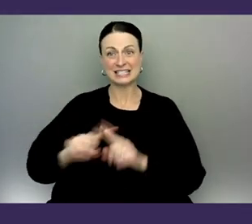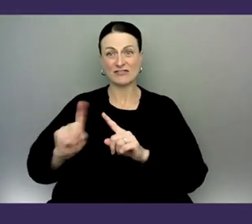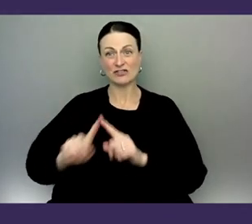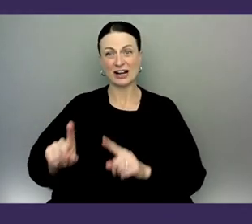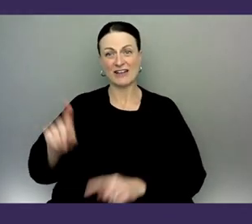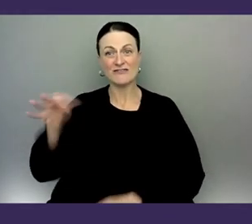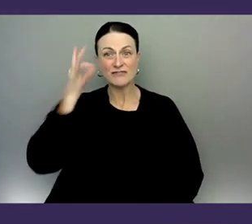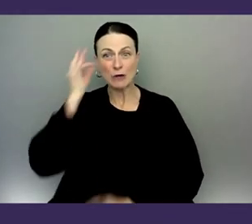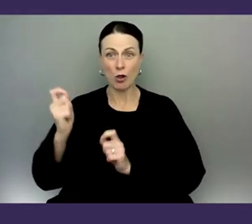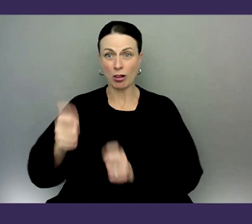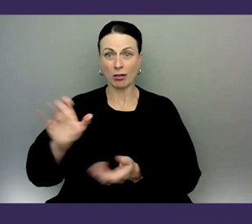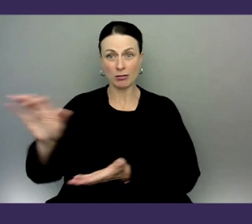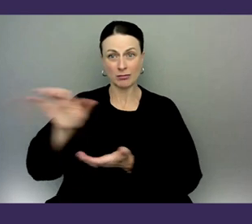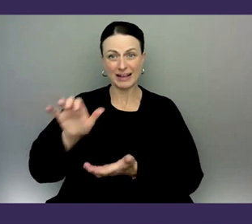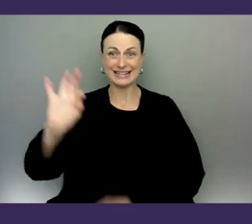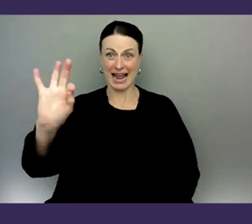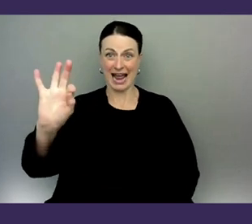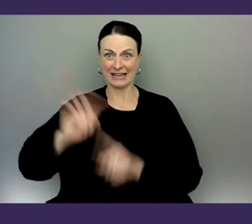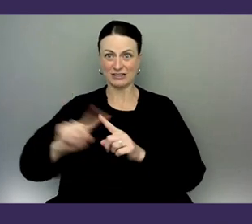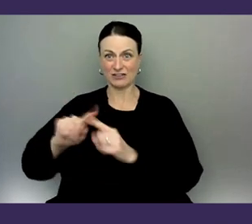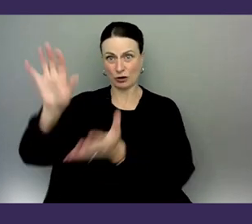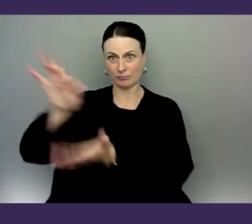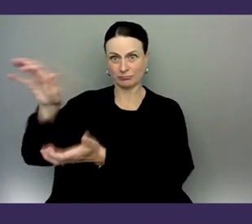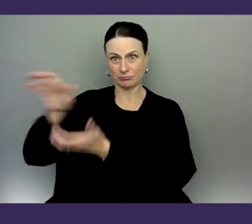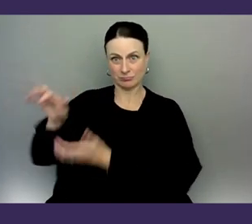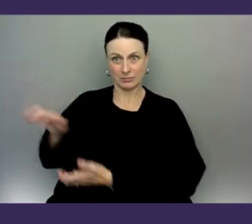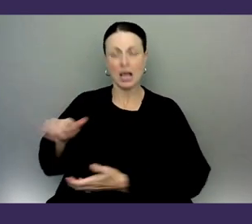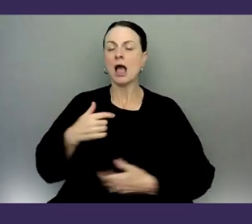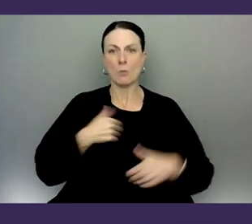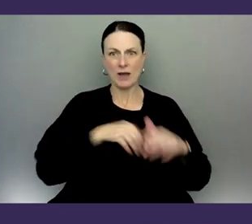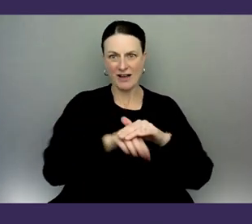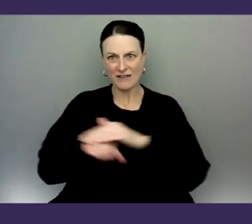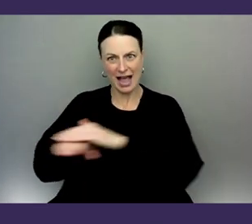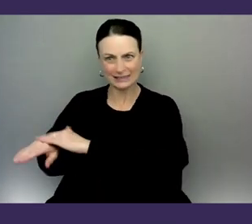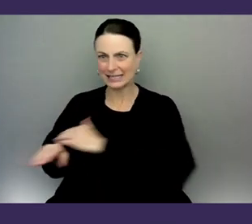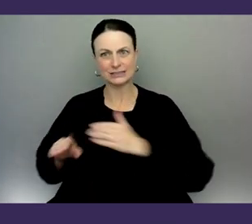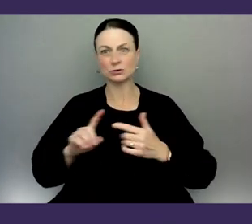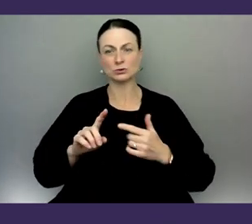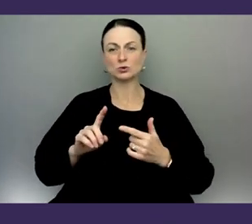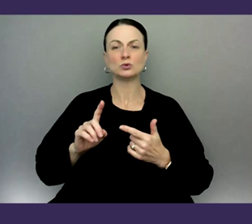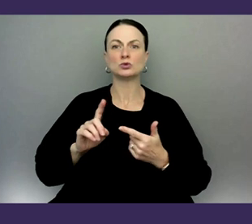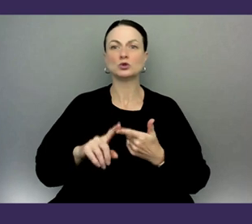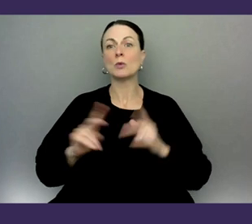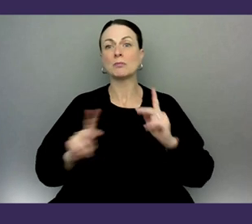and we do have access authority to any agency, institution, and organization that serves or houses people with disabilities.